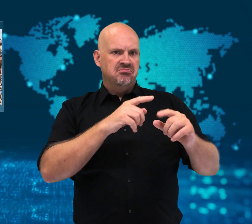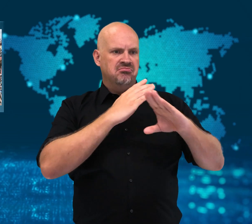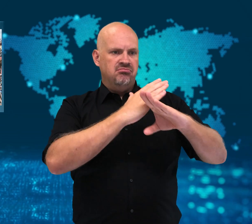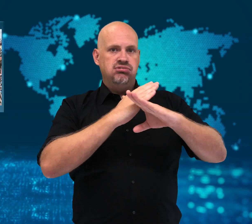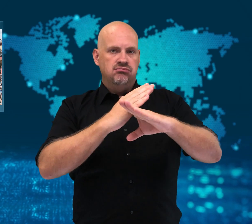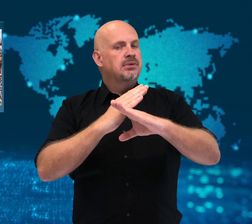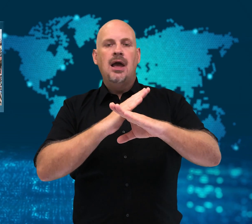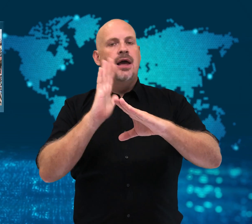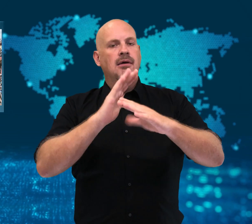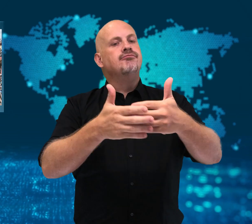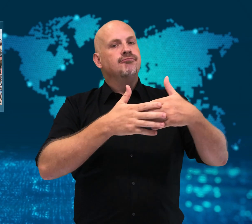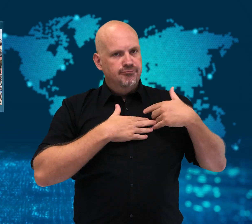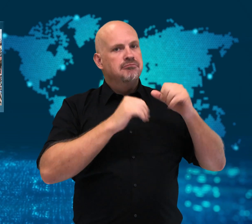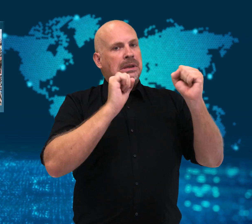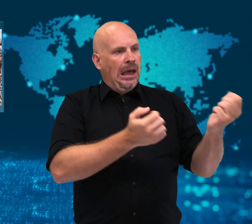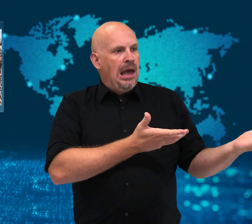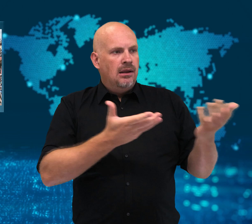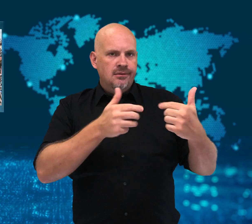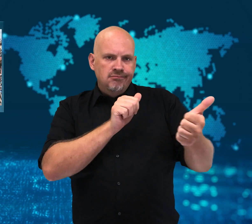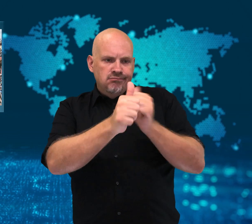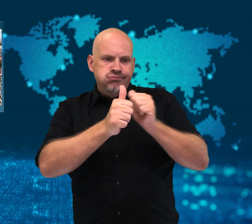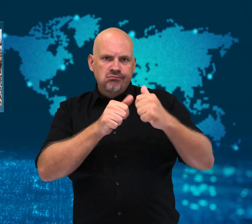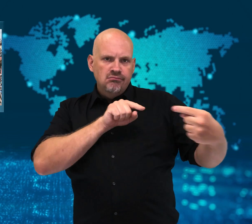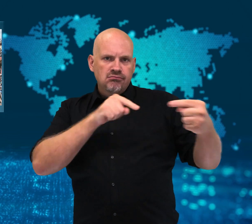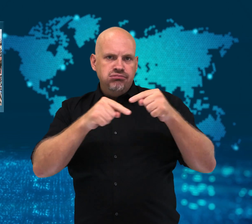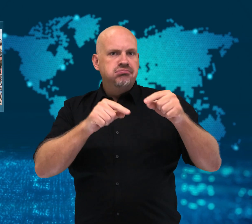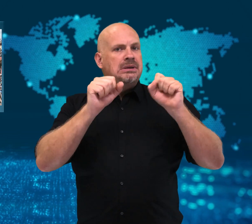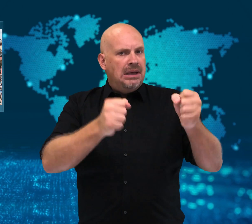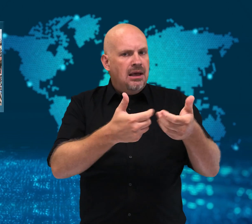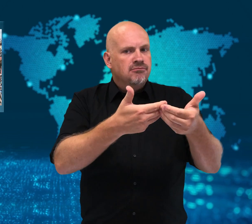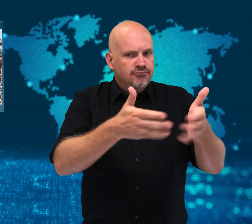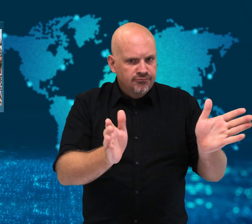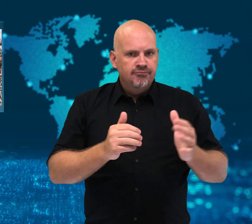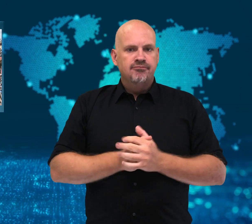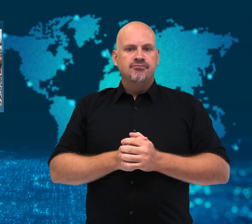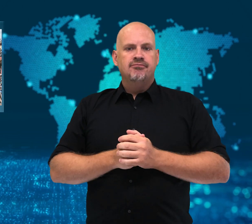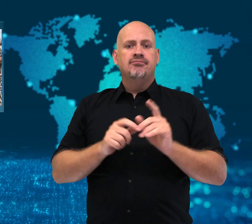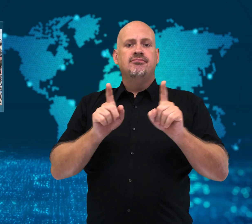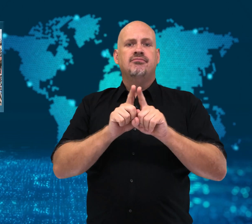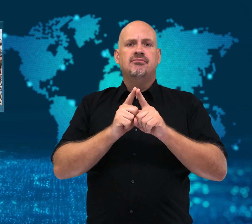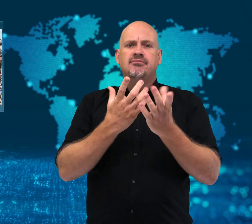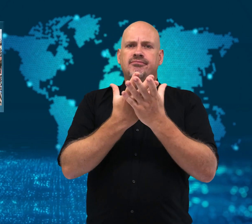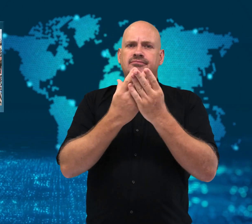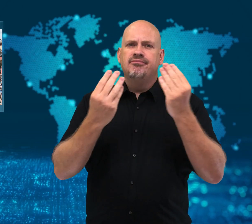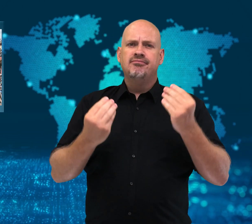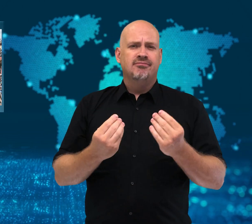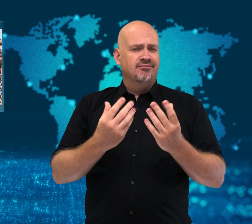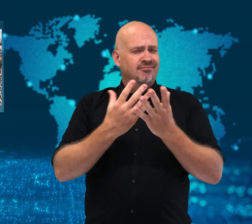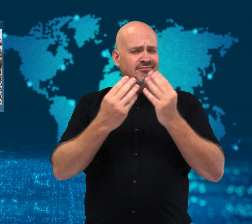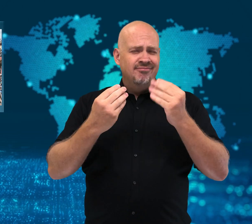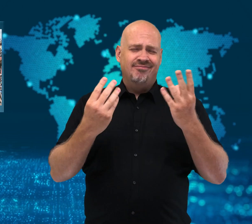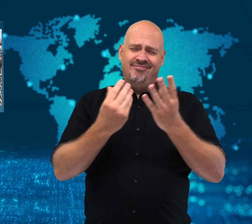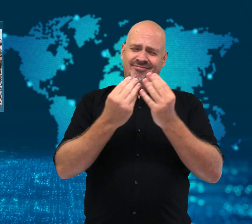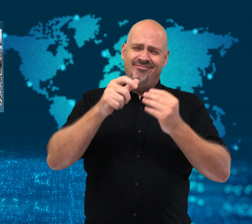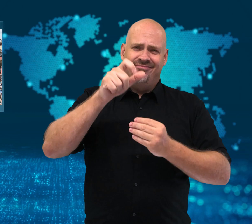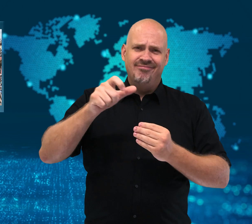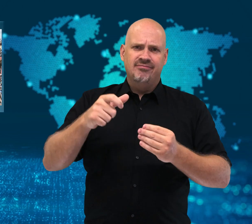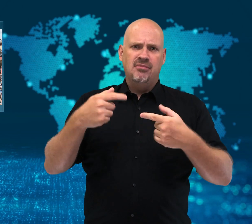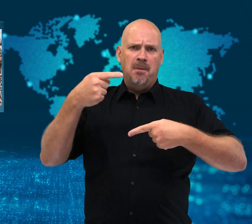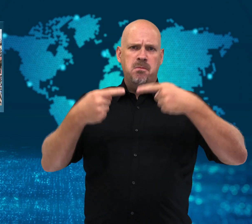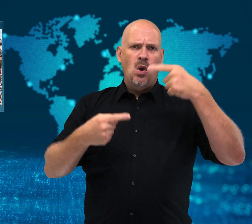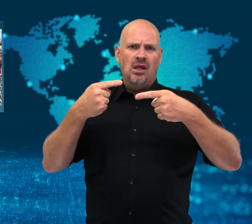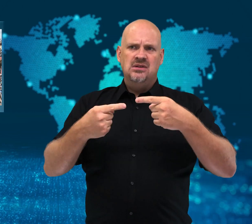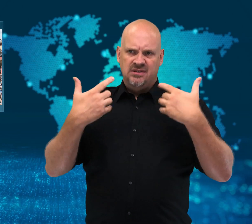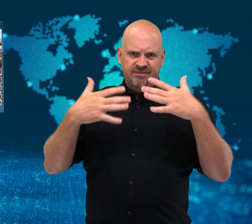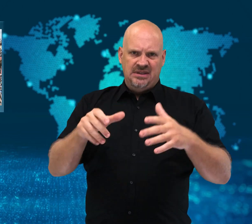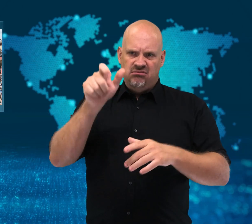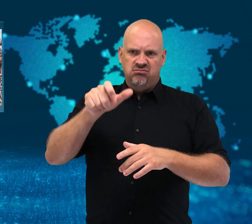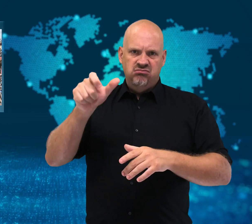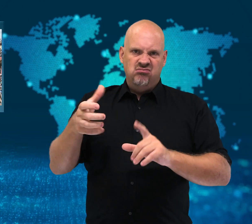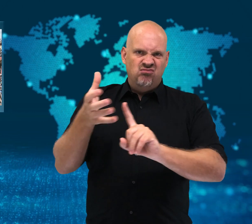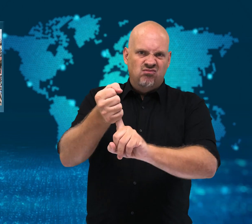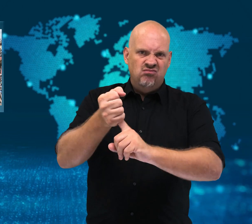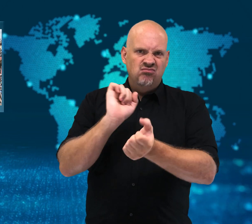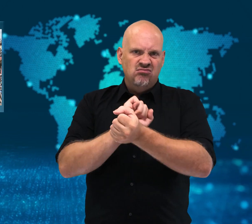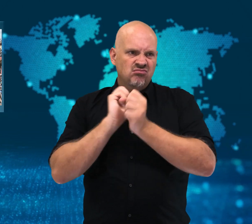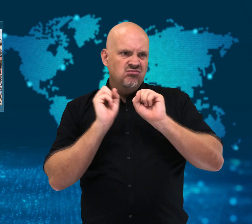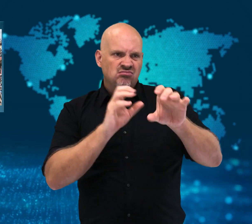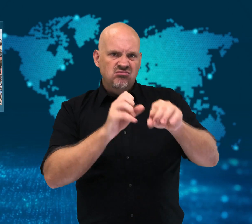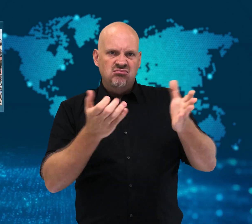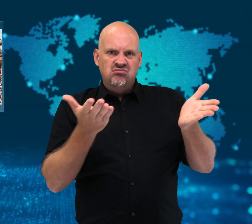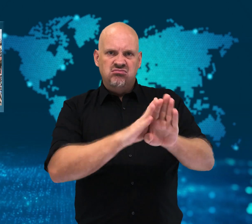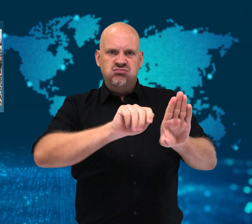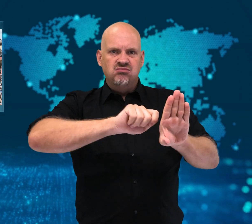and he followed through when he lifted a ban on opposition parties,